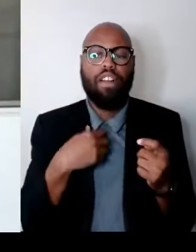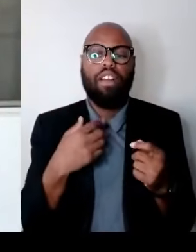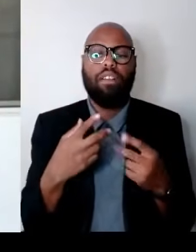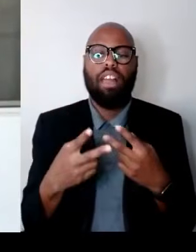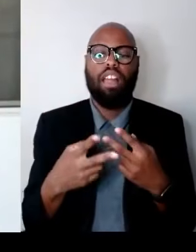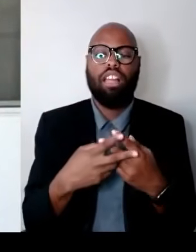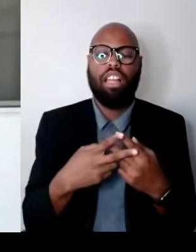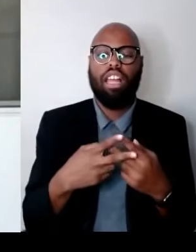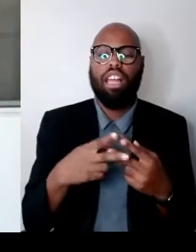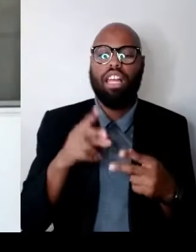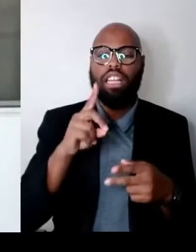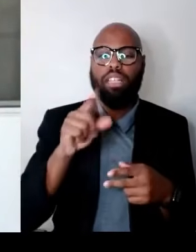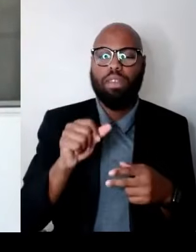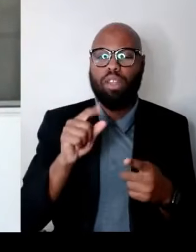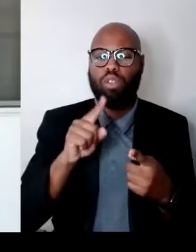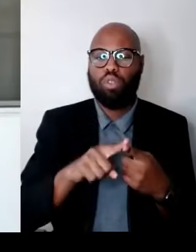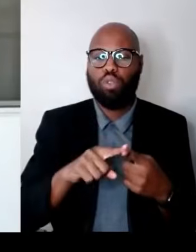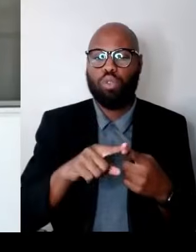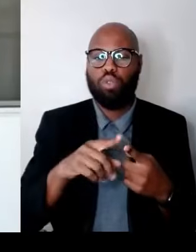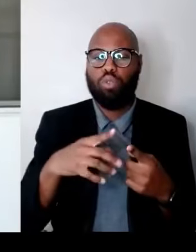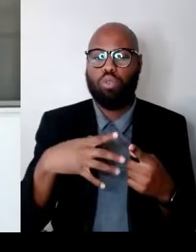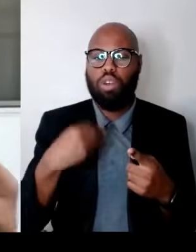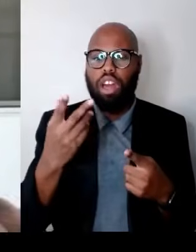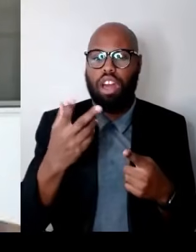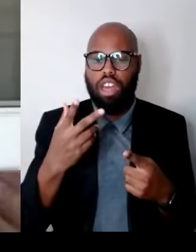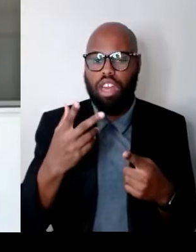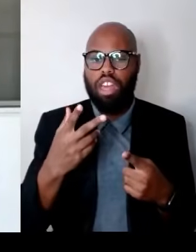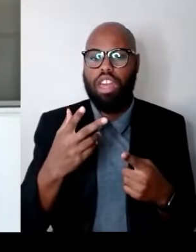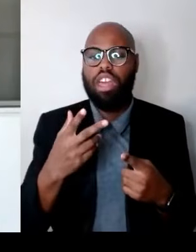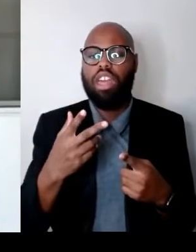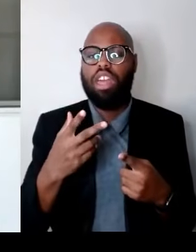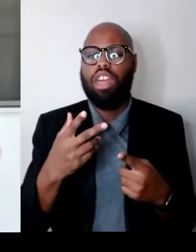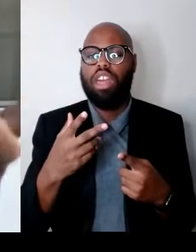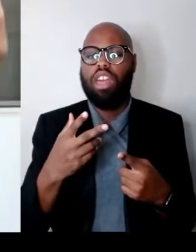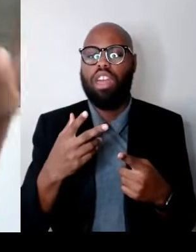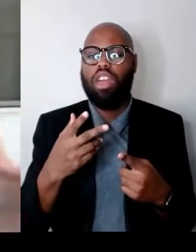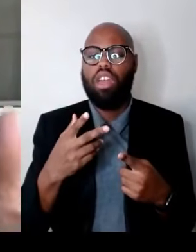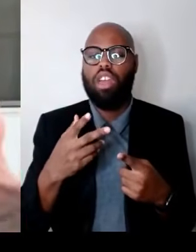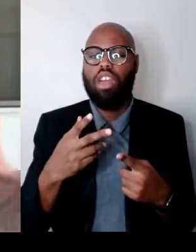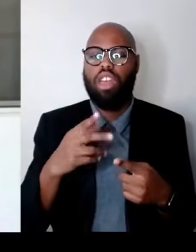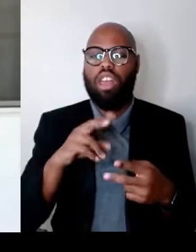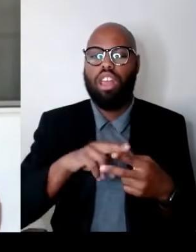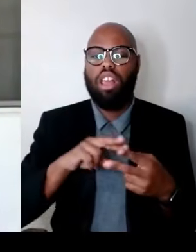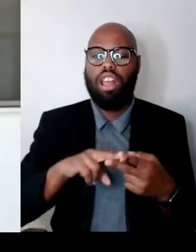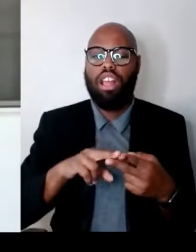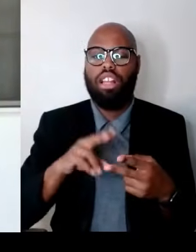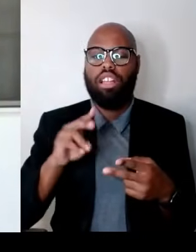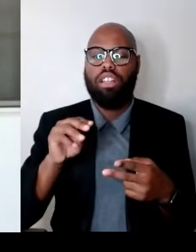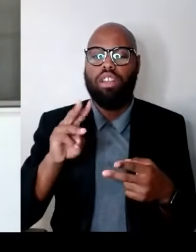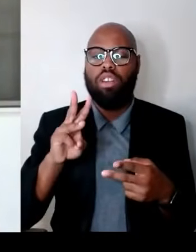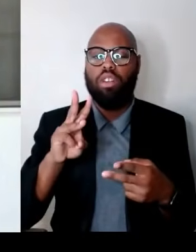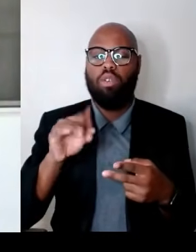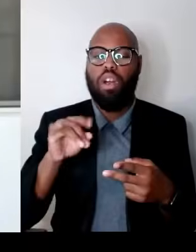that conceptualize the racism, anti-blackness erasure, and exclusion of disabled people of color